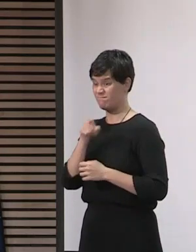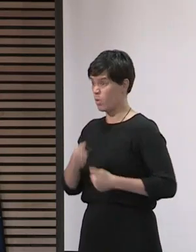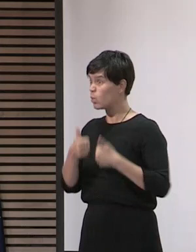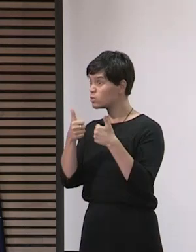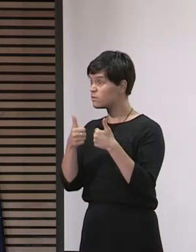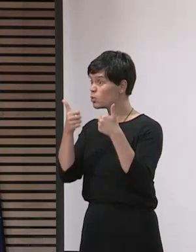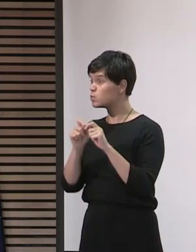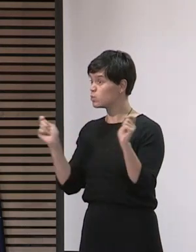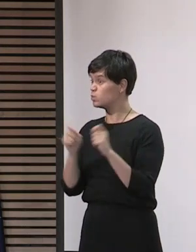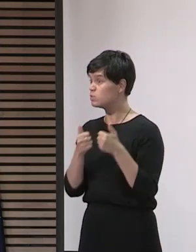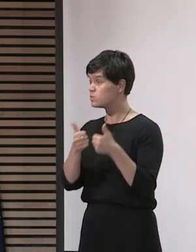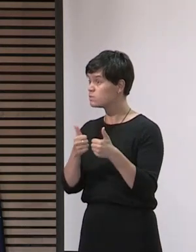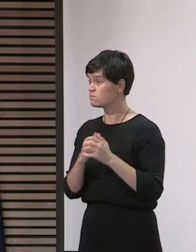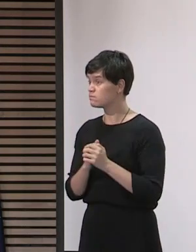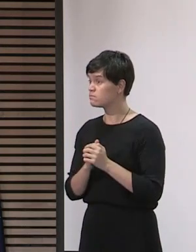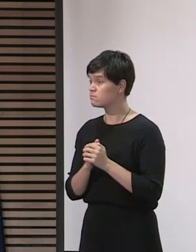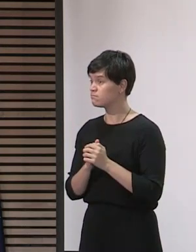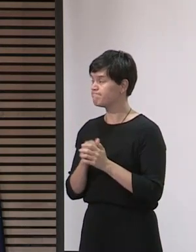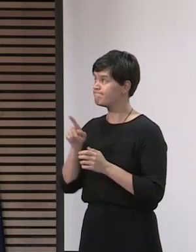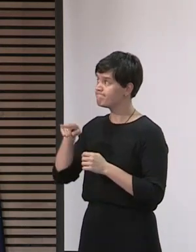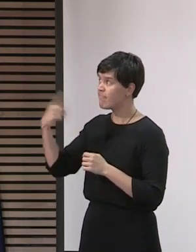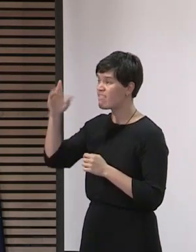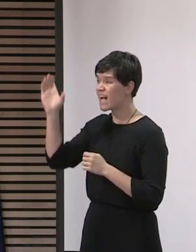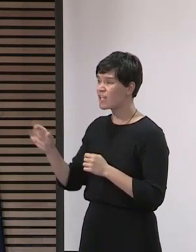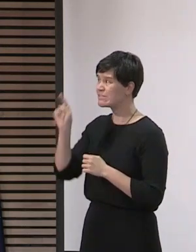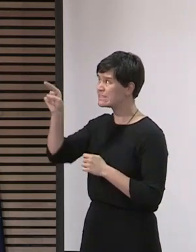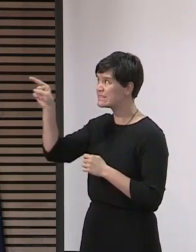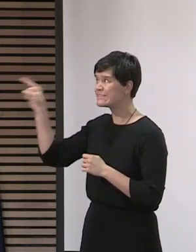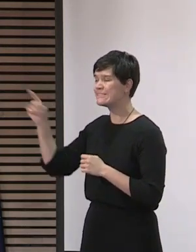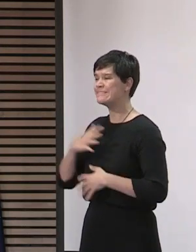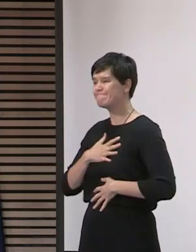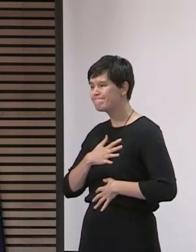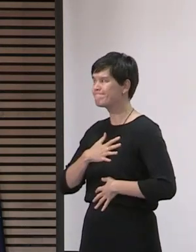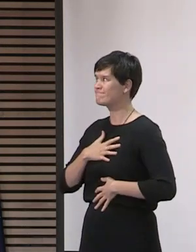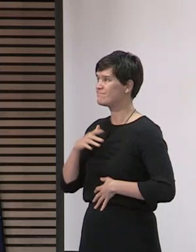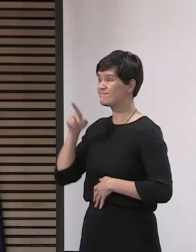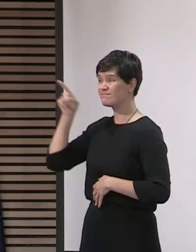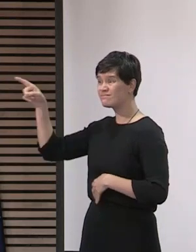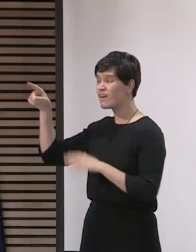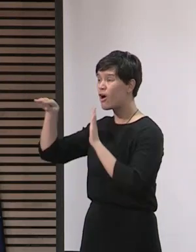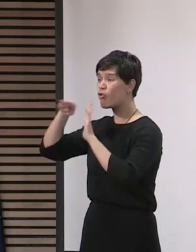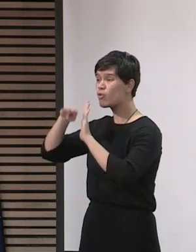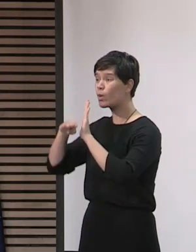beyond that. That is very good news and is counter to what